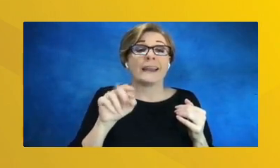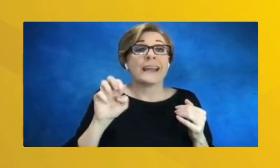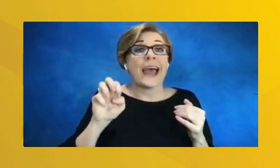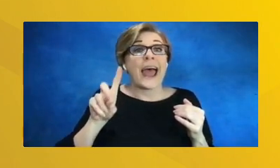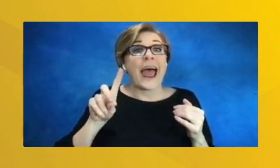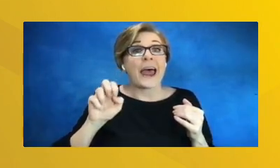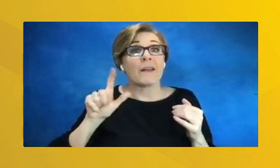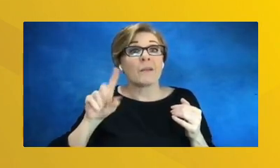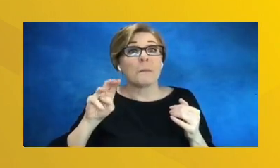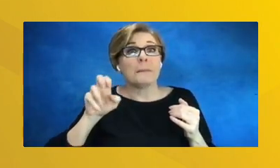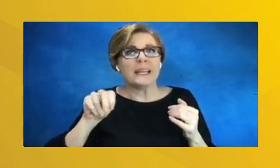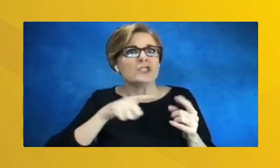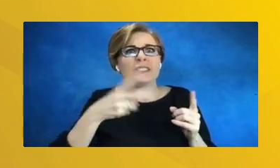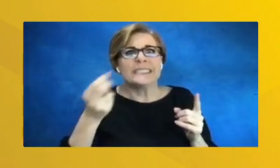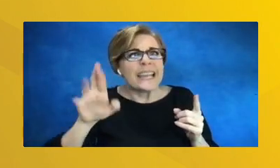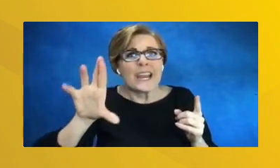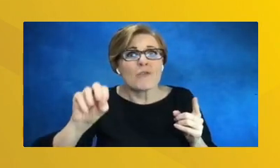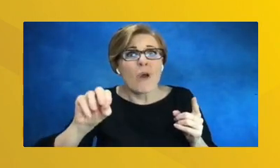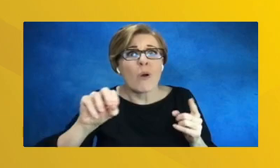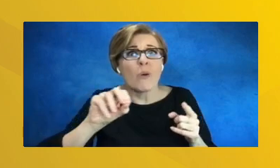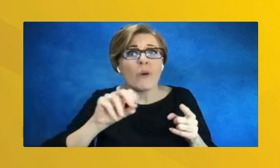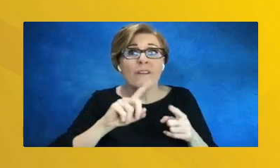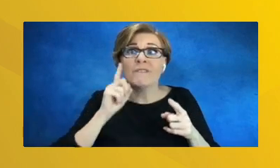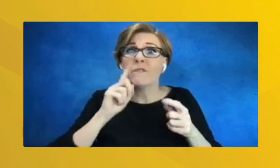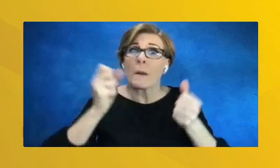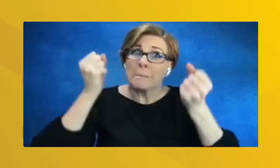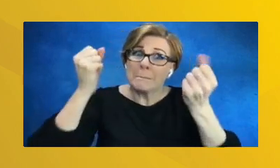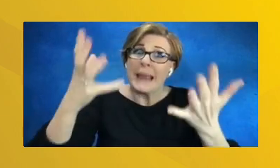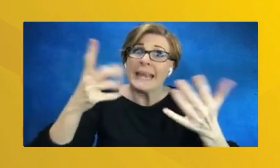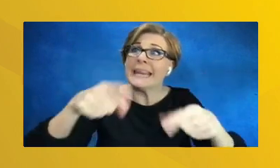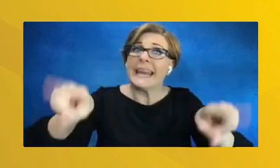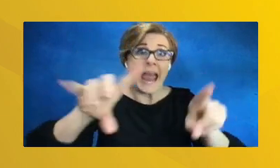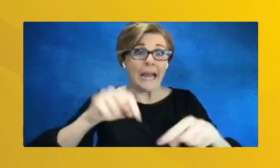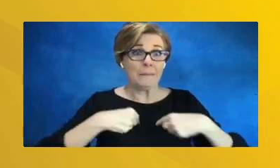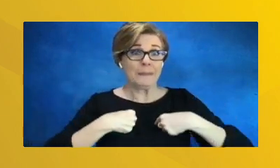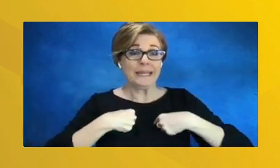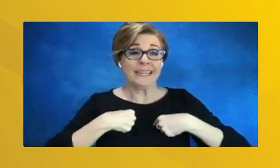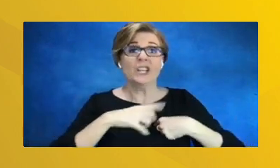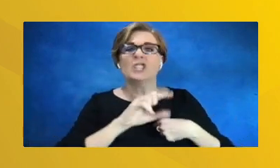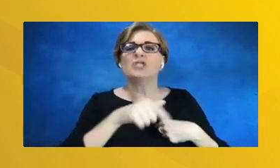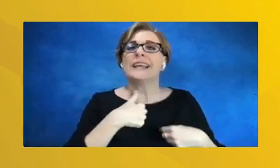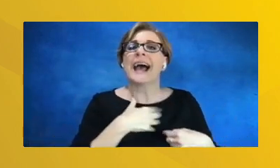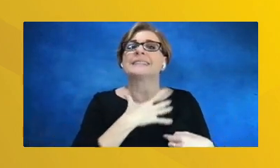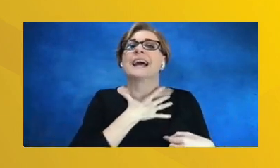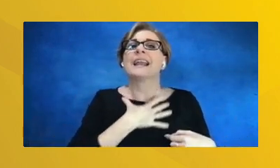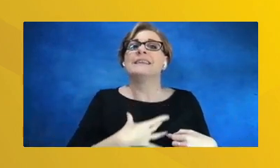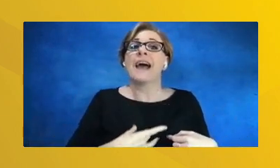that's on view, she has a necklace with portraits of Sojourner Truth and Harriet Tubman.